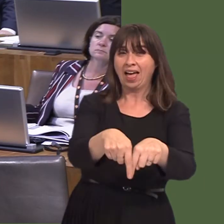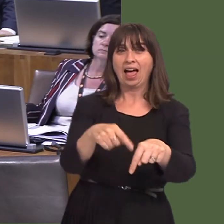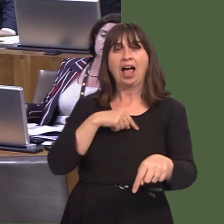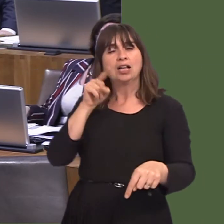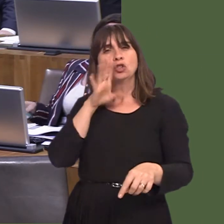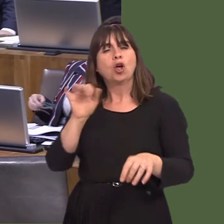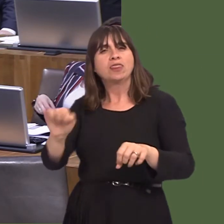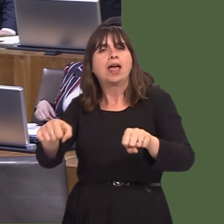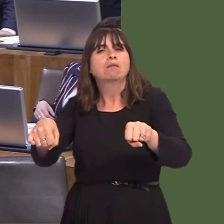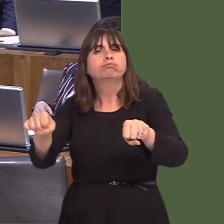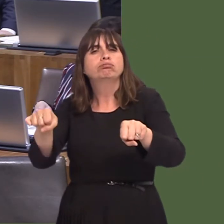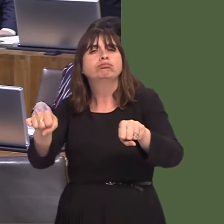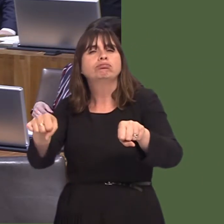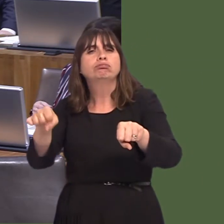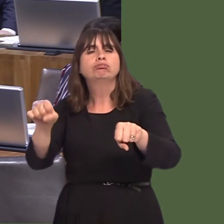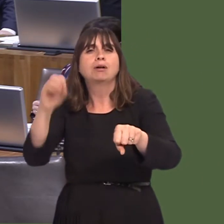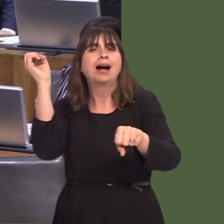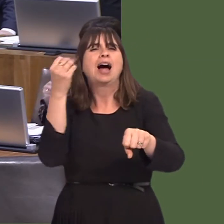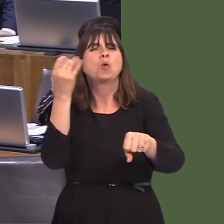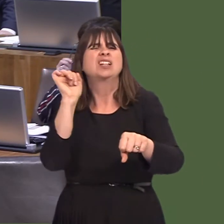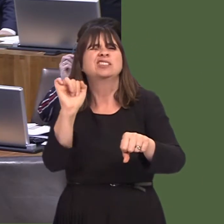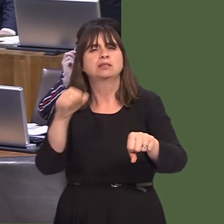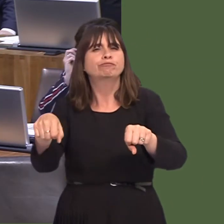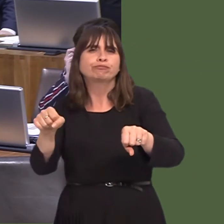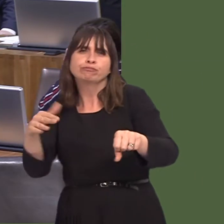It provides emergency treatment for women in labour, getting them to the main hospital